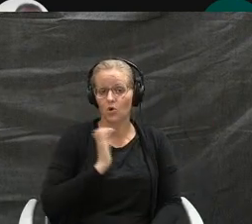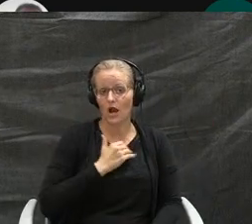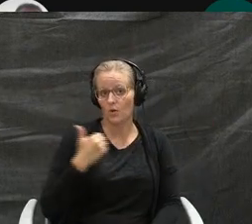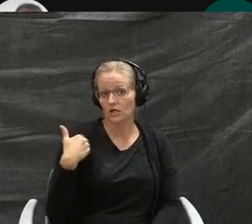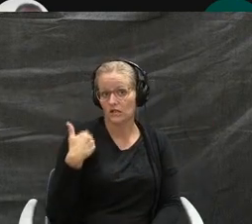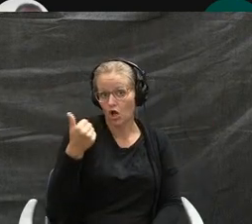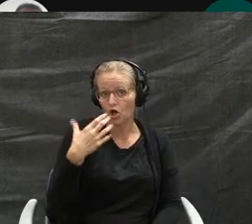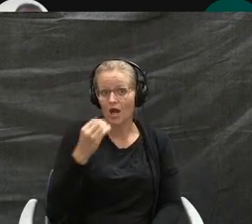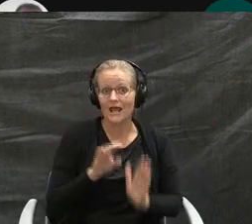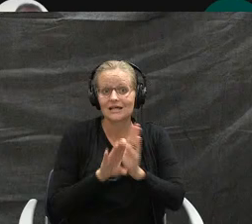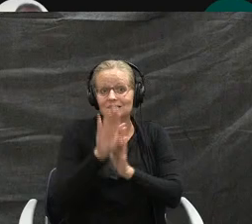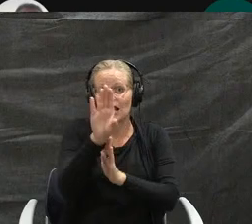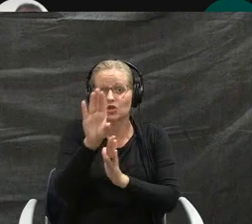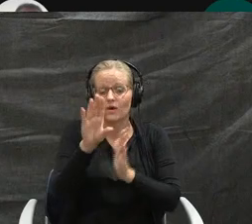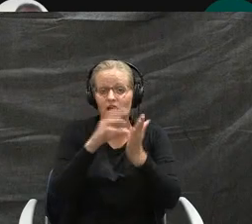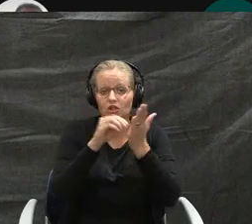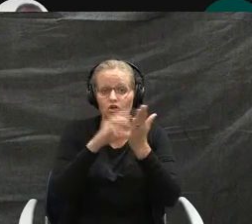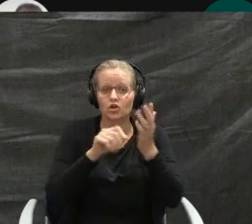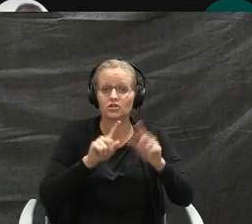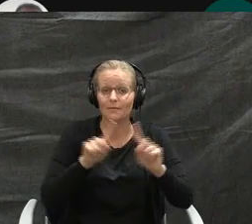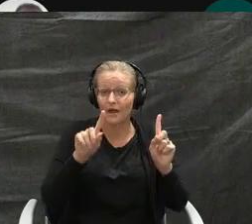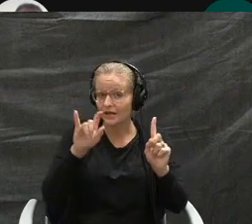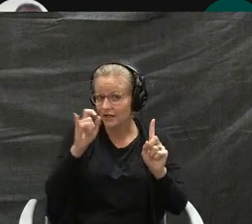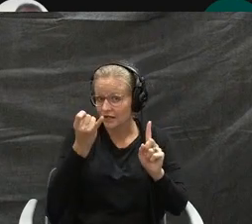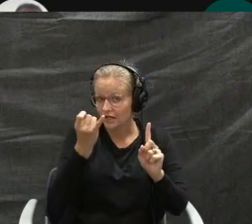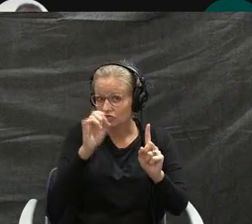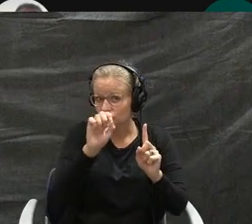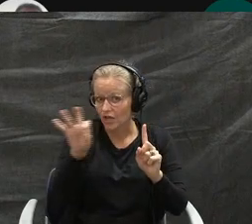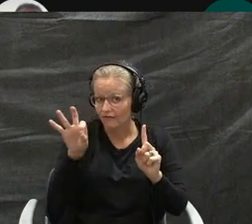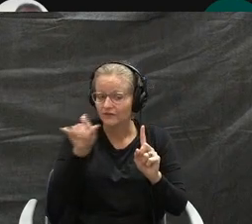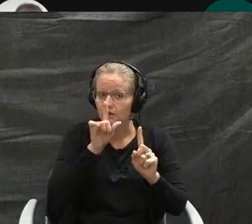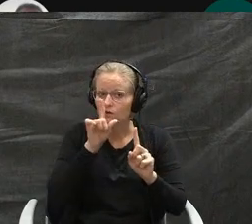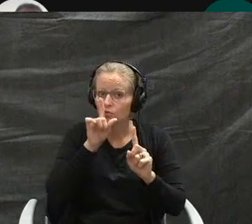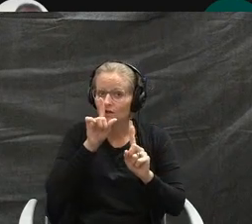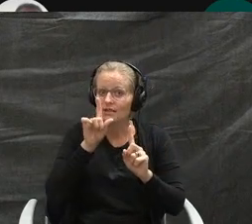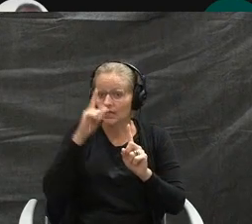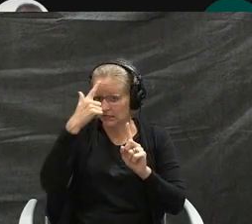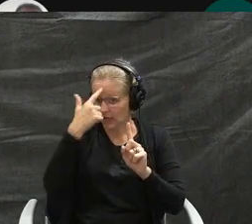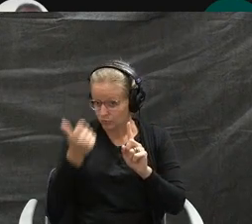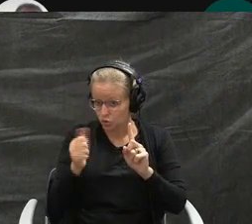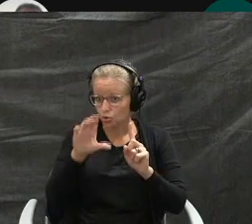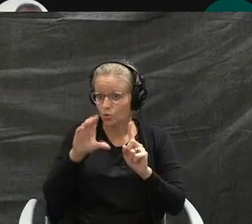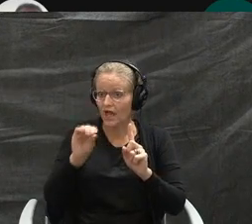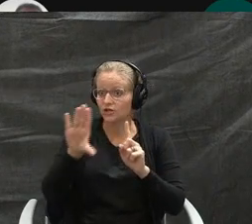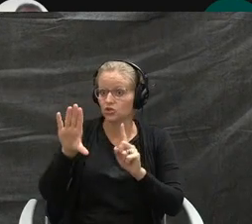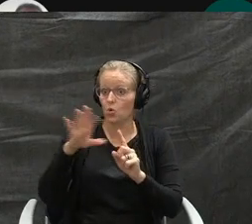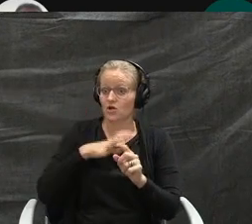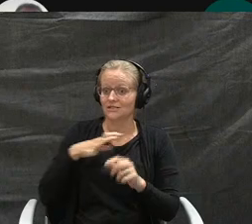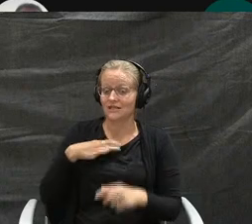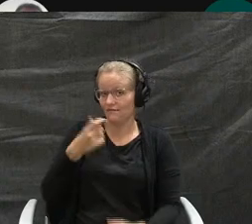learners. But you know, Jeff, I think it's going to be really up to you and your staff. And having had my two kids just